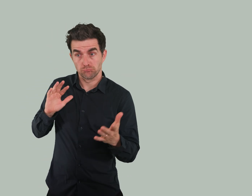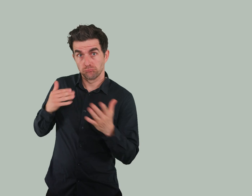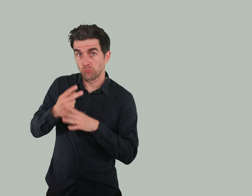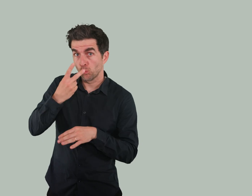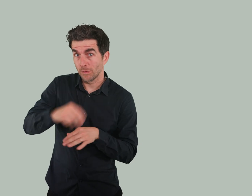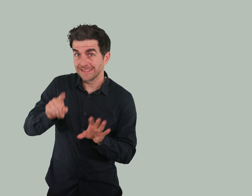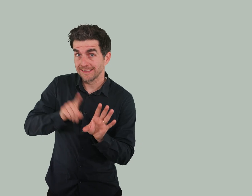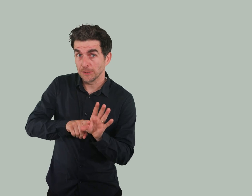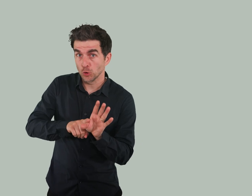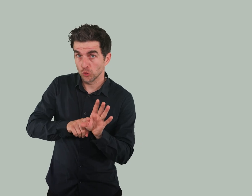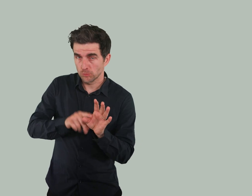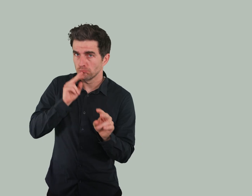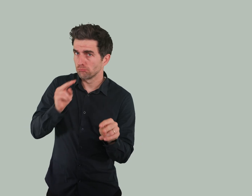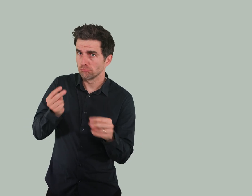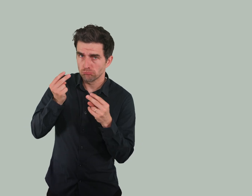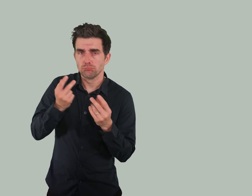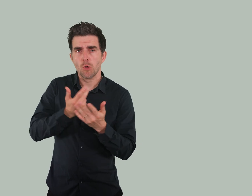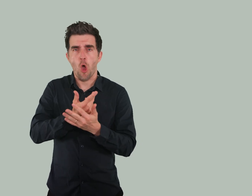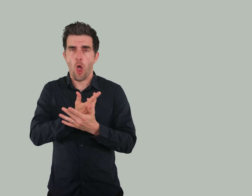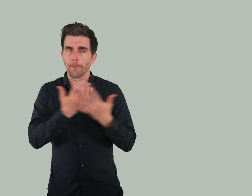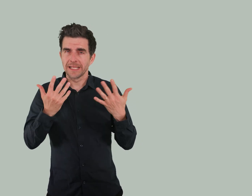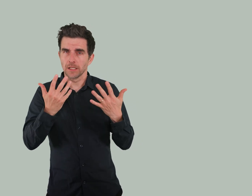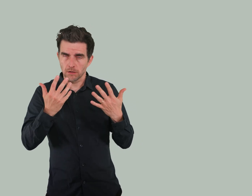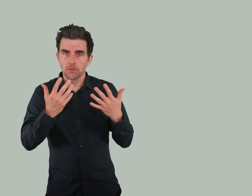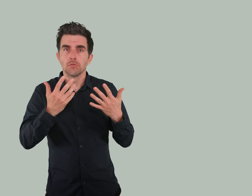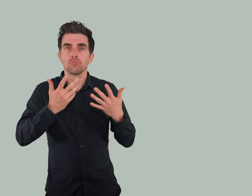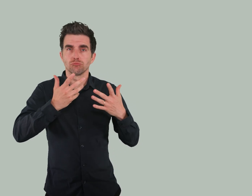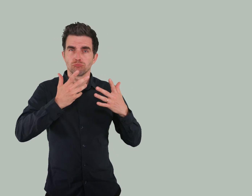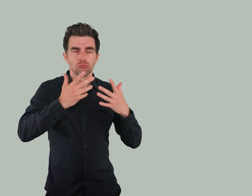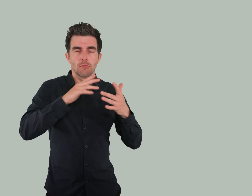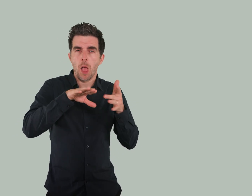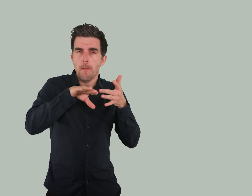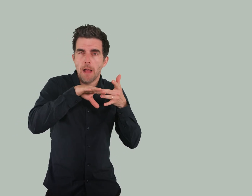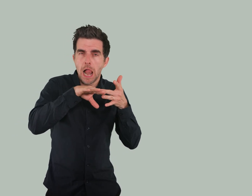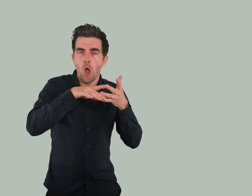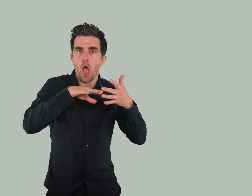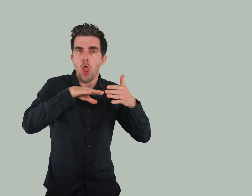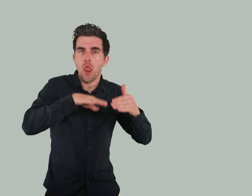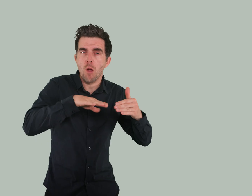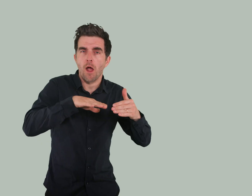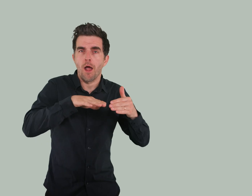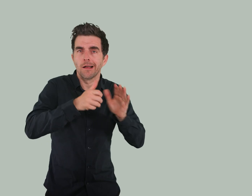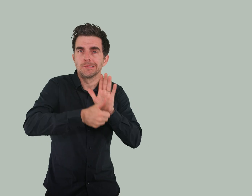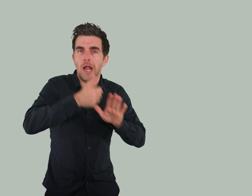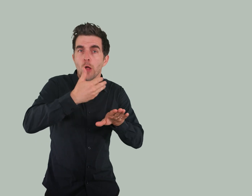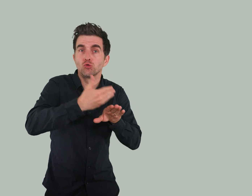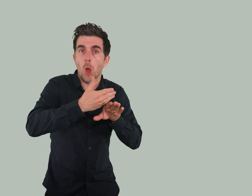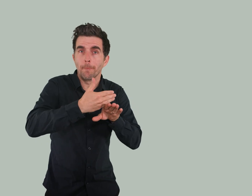Over the past 20 years, the number of mid- and lower-skilled jobs